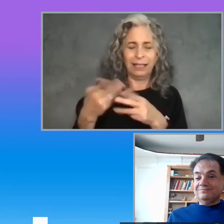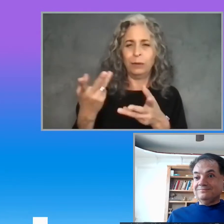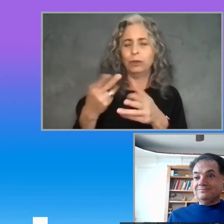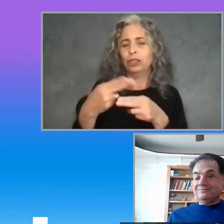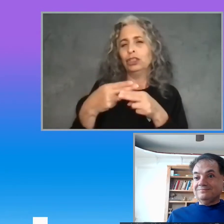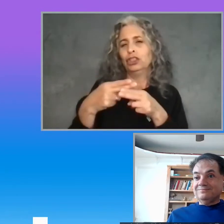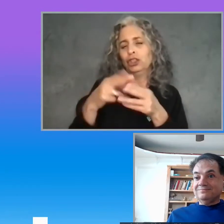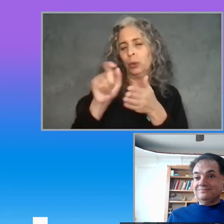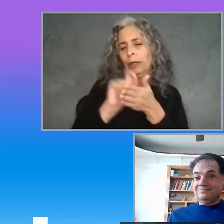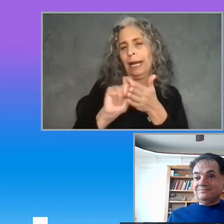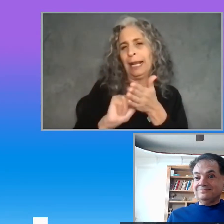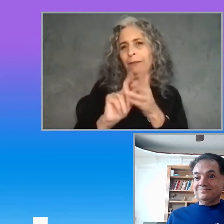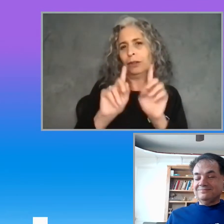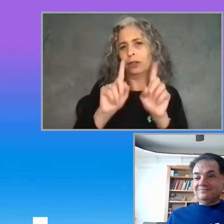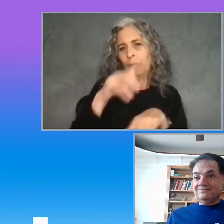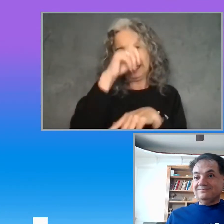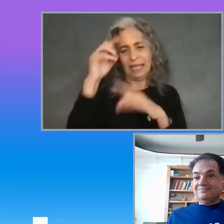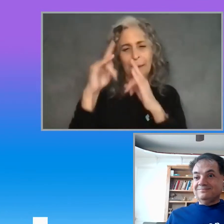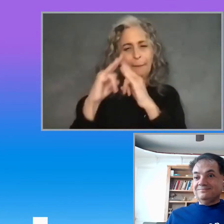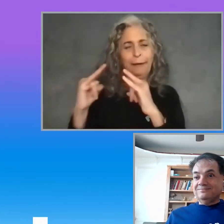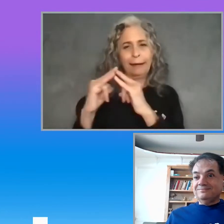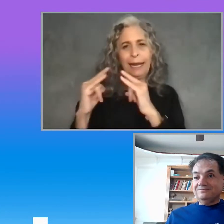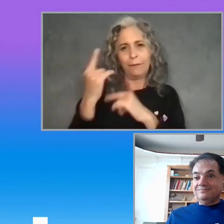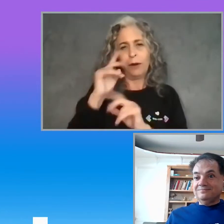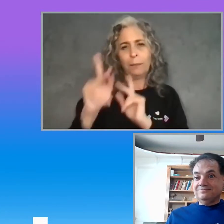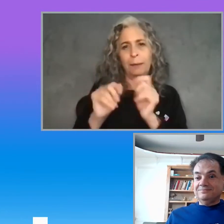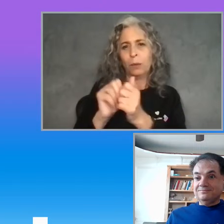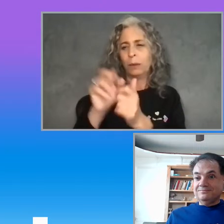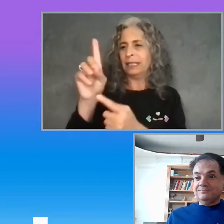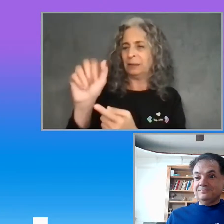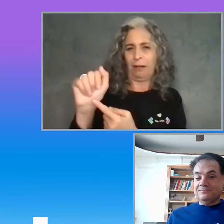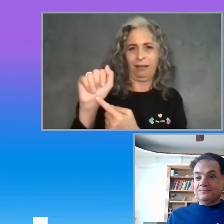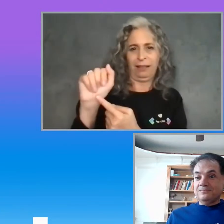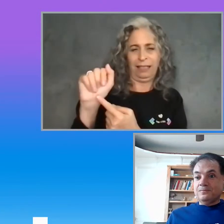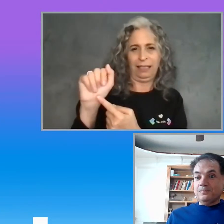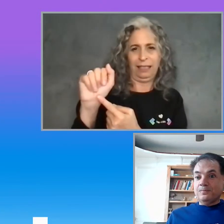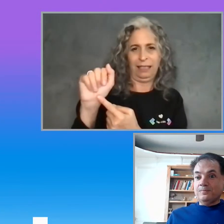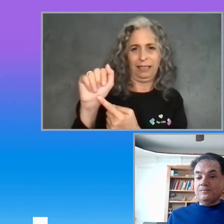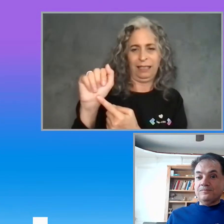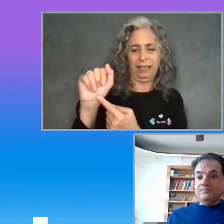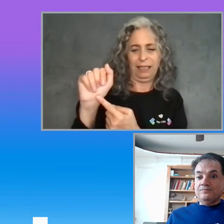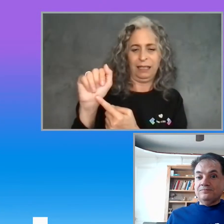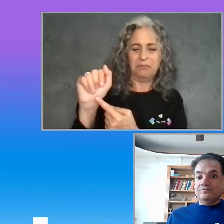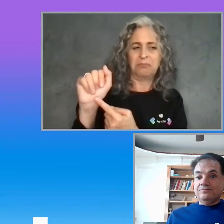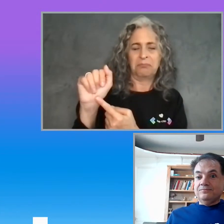shorthand for going to a summer camp for people with